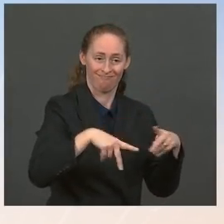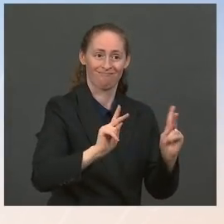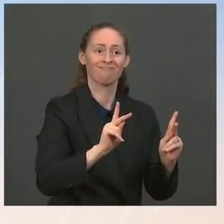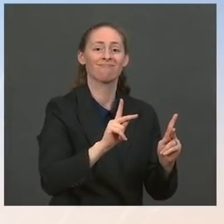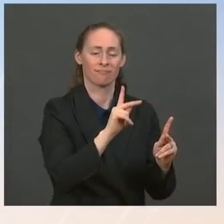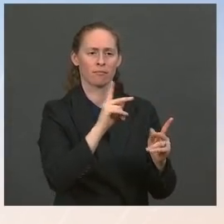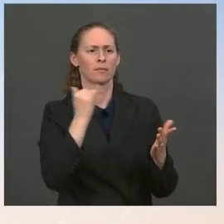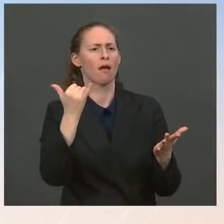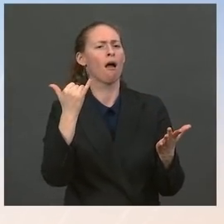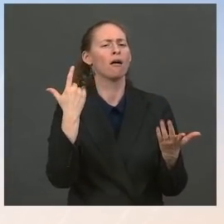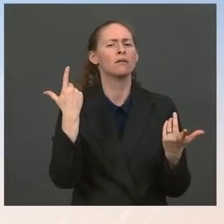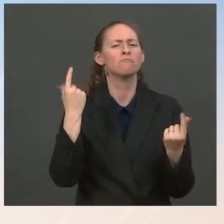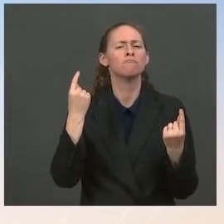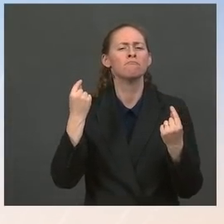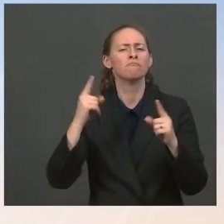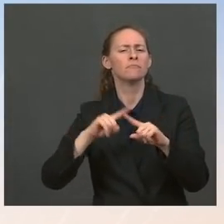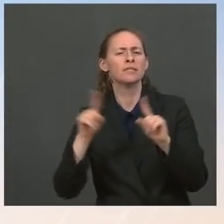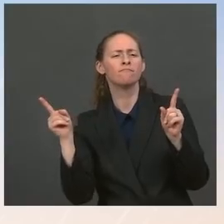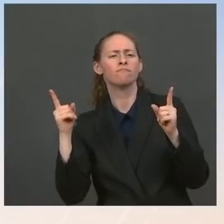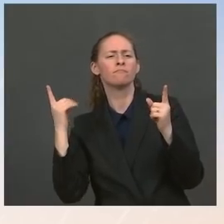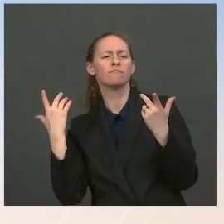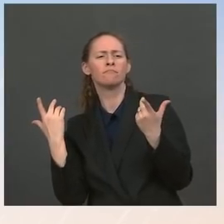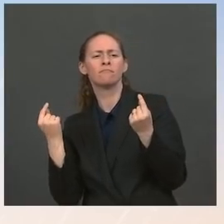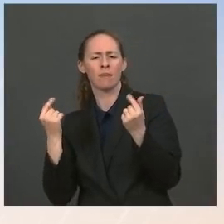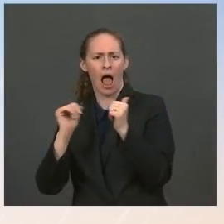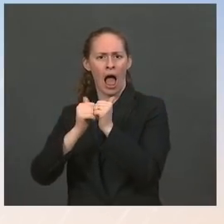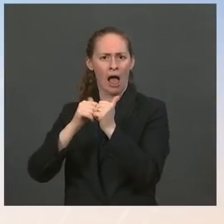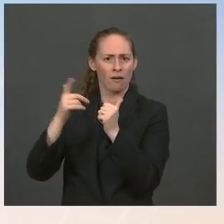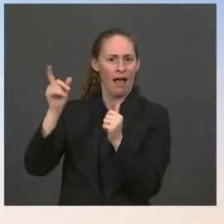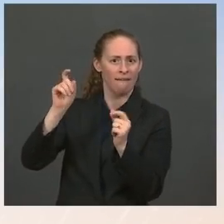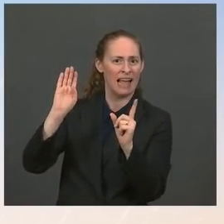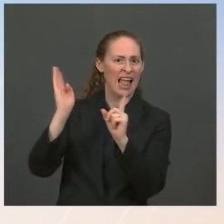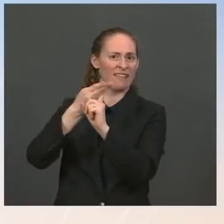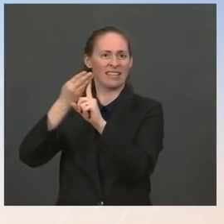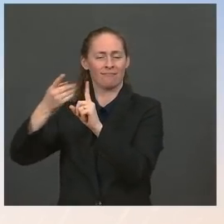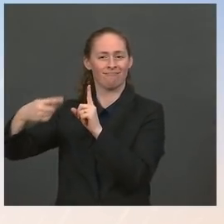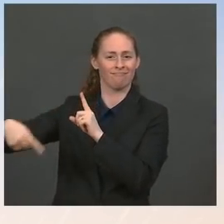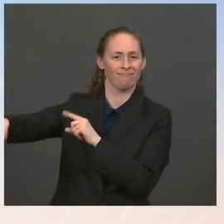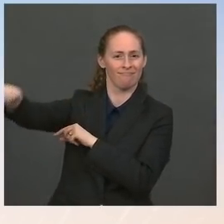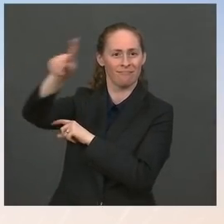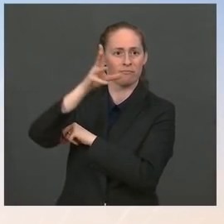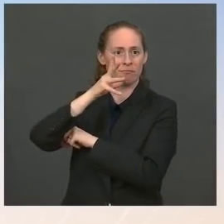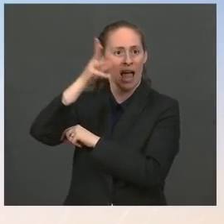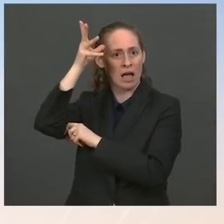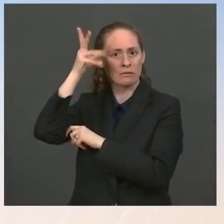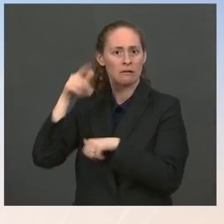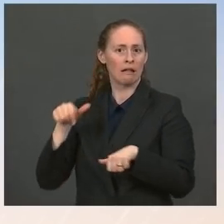and strategy toward convincing those parents who are hesitant? Because the polls are showing a very significant portion of that age group,